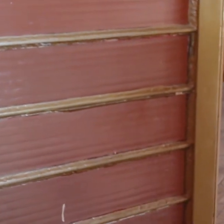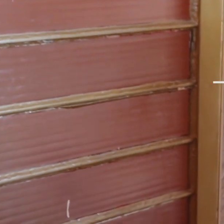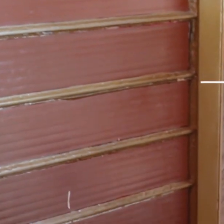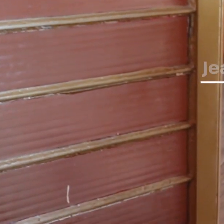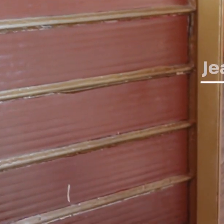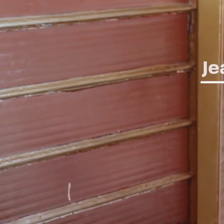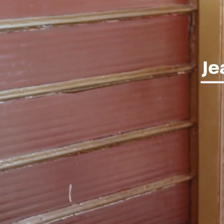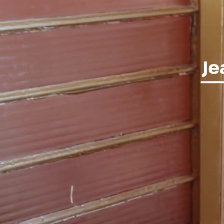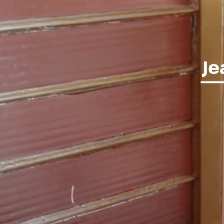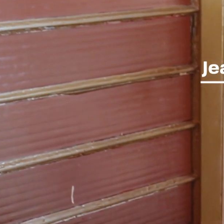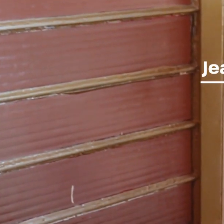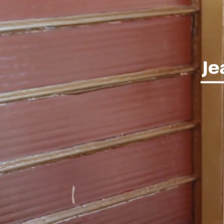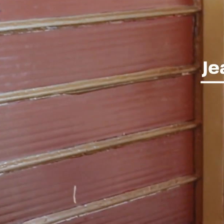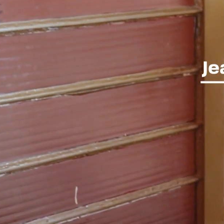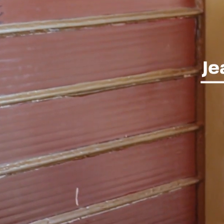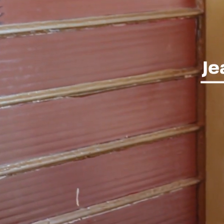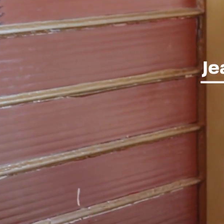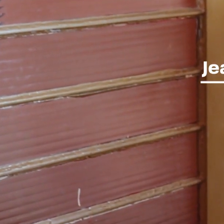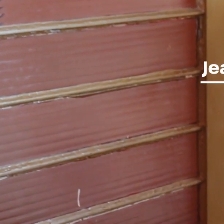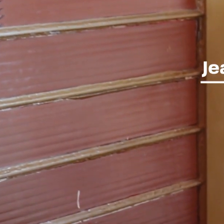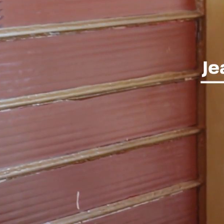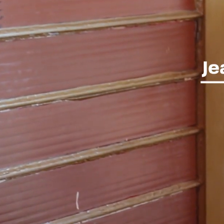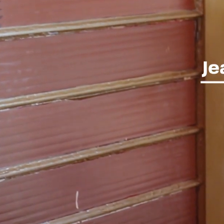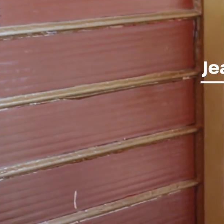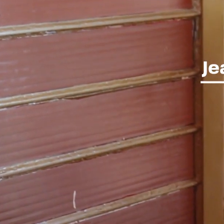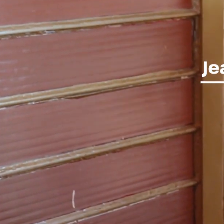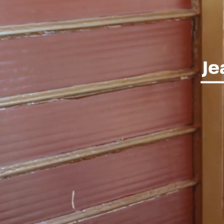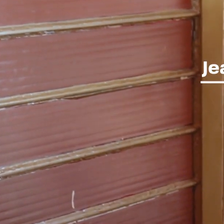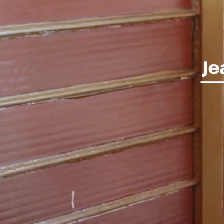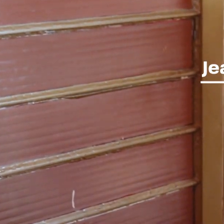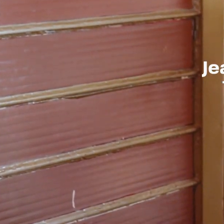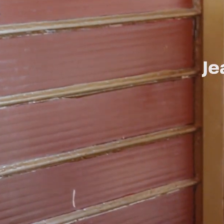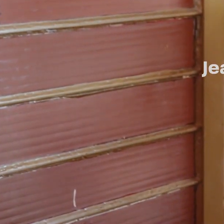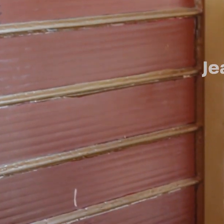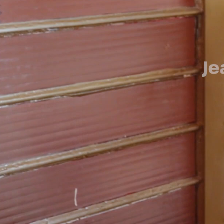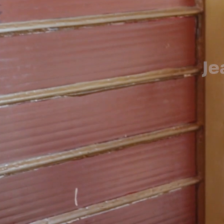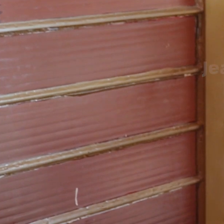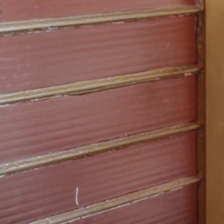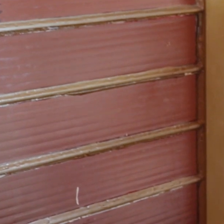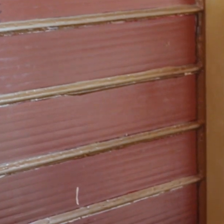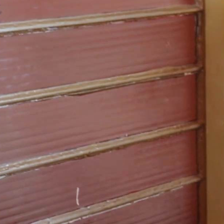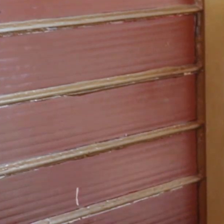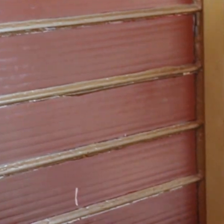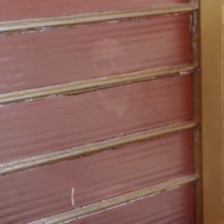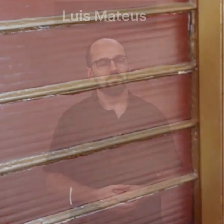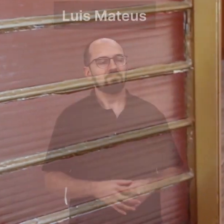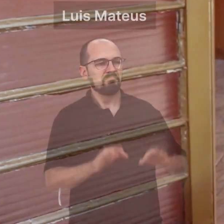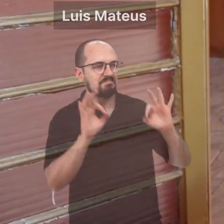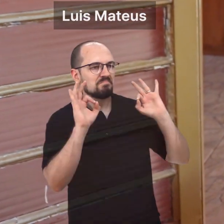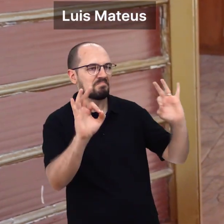[fingerspelling of "Jean"] [LUIS MATEUS] Perfect!